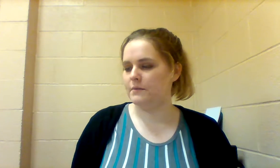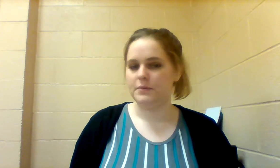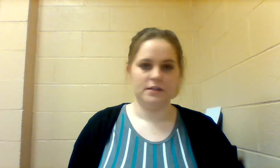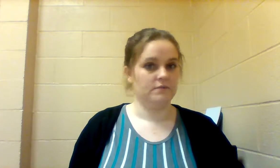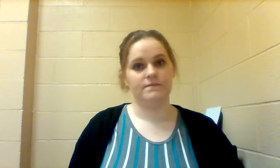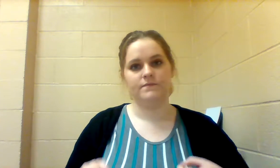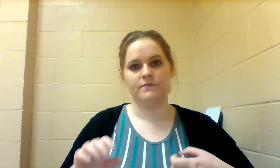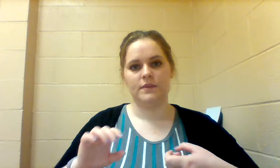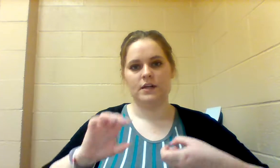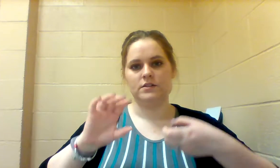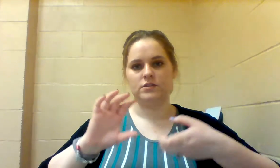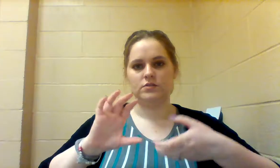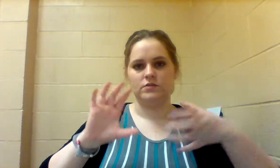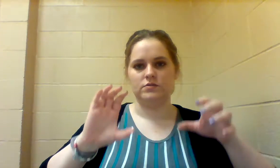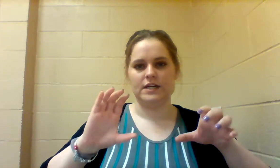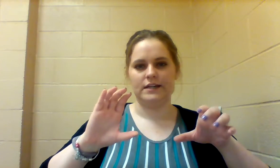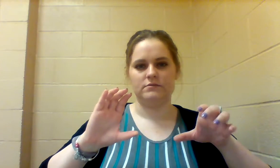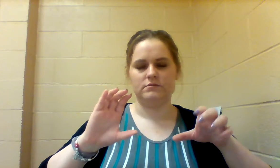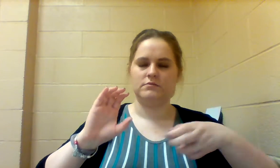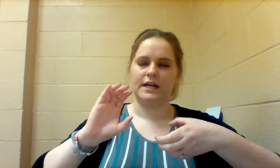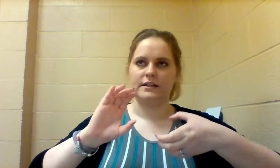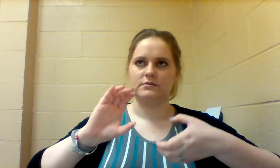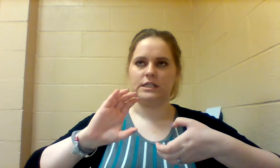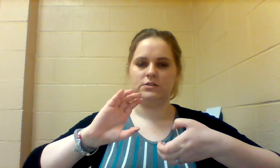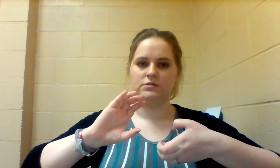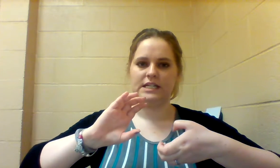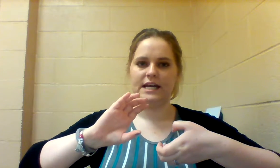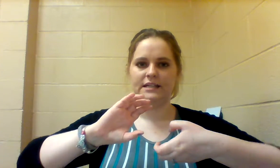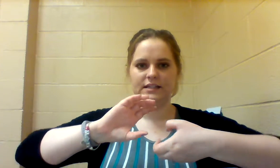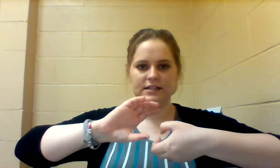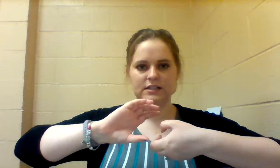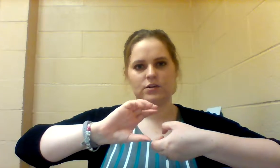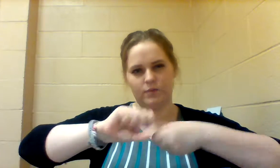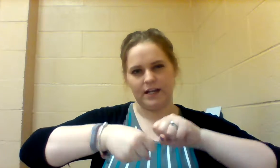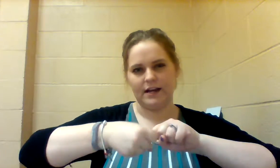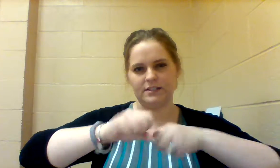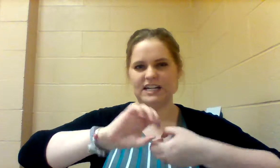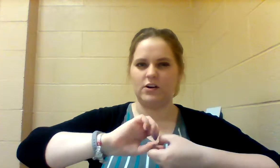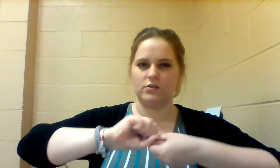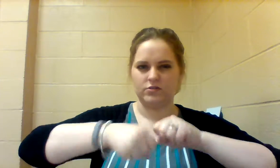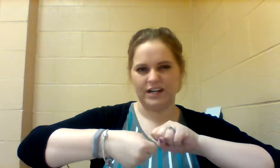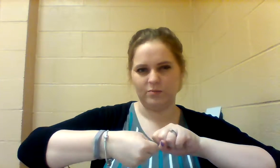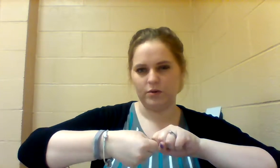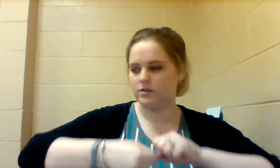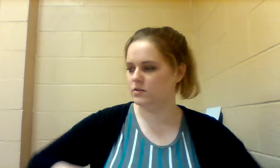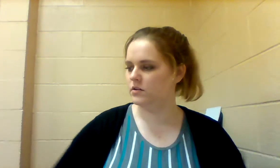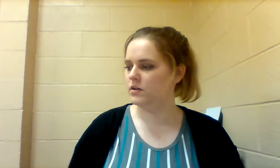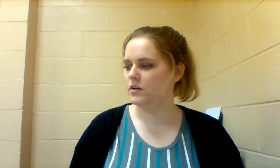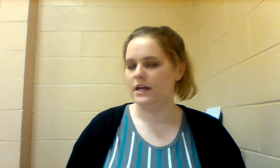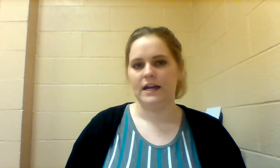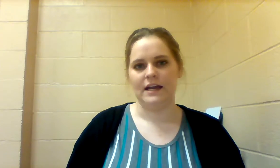CRAMP so you take I guess like two C hands and it's like you're wringing out a towel CRAMP